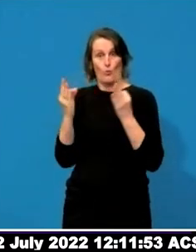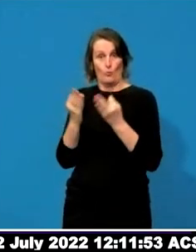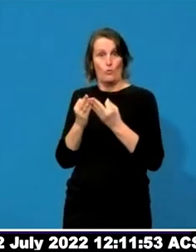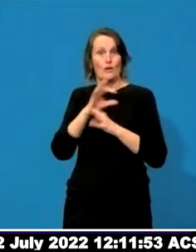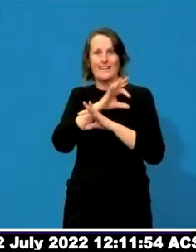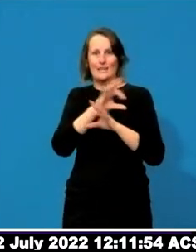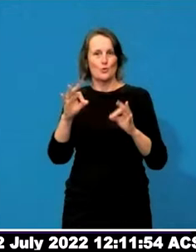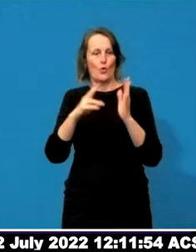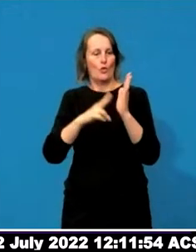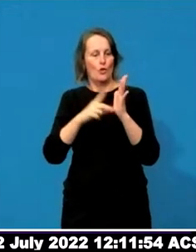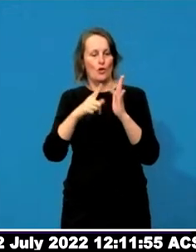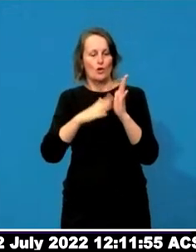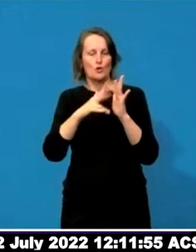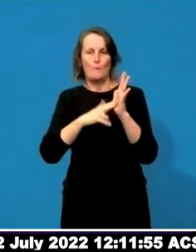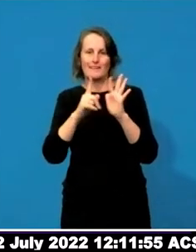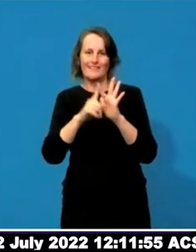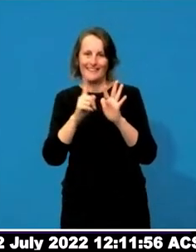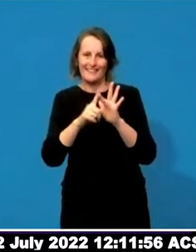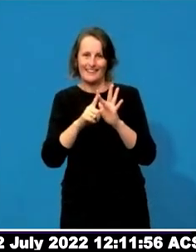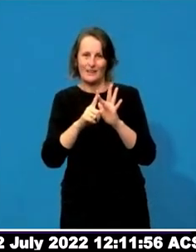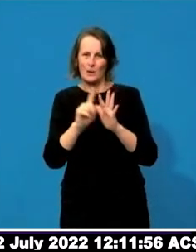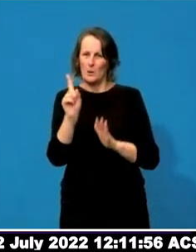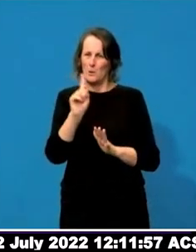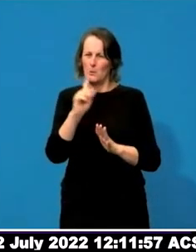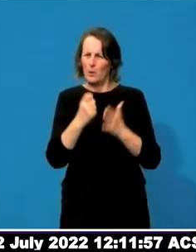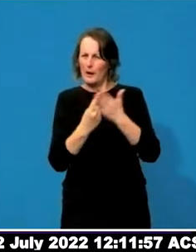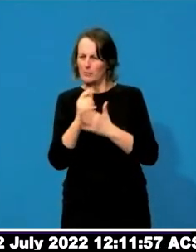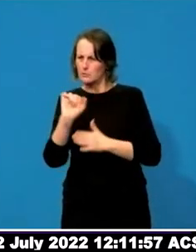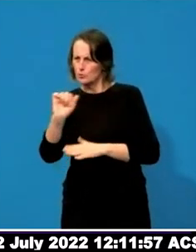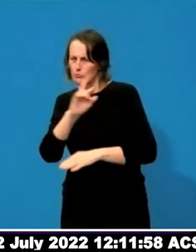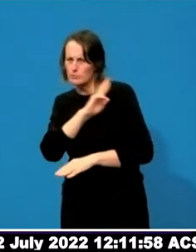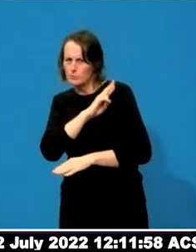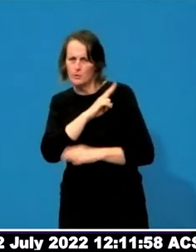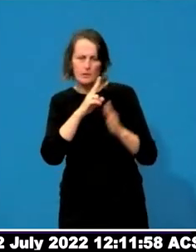between the guardian and the plan nominee? Okay.